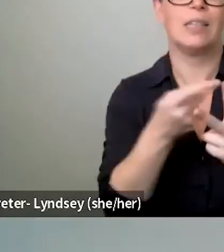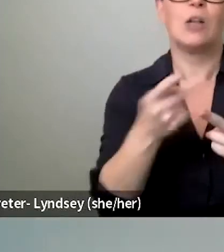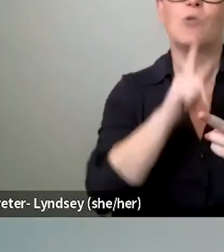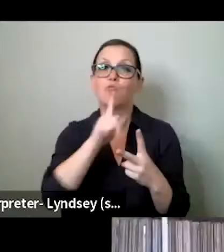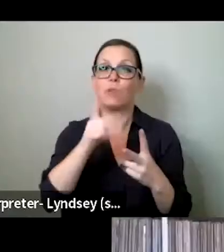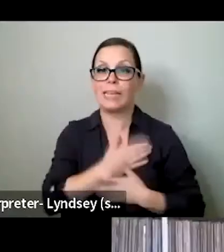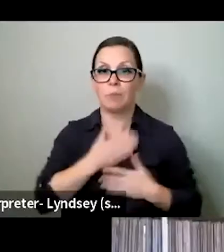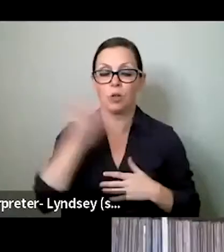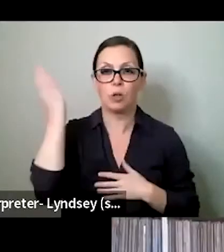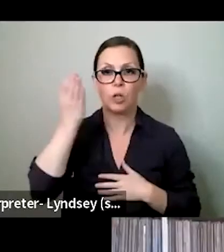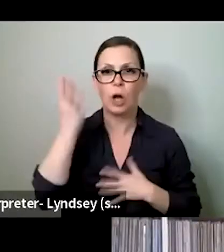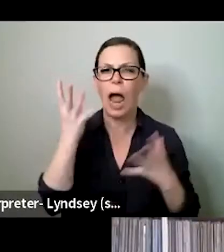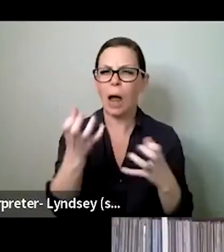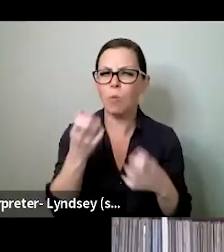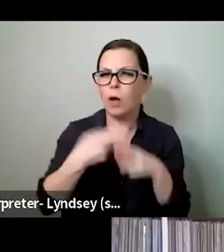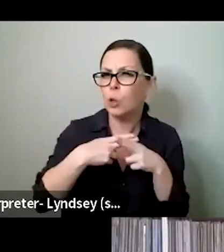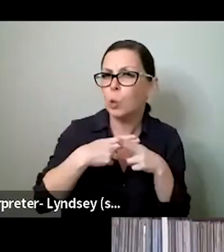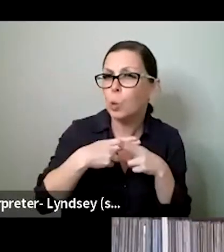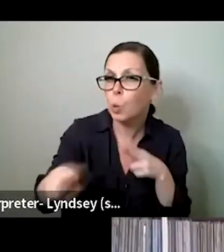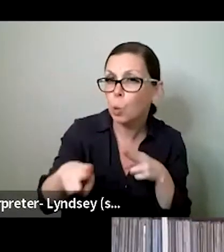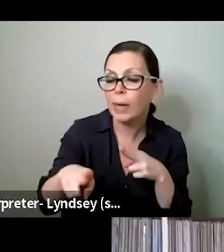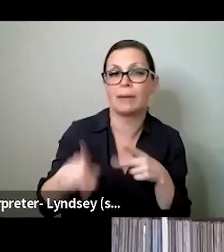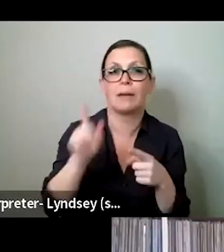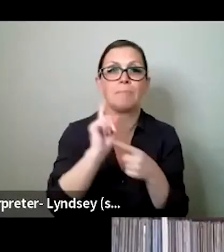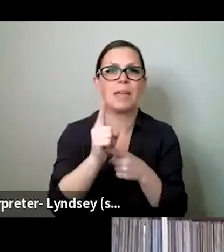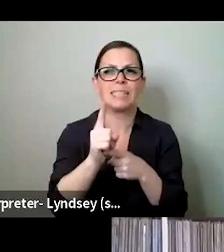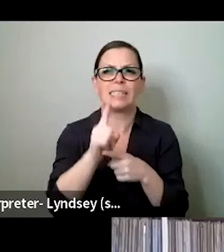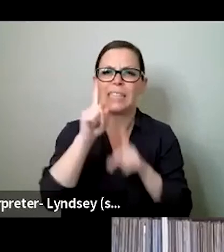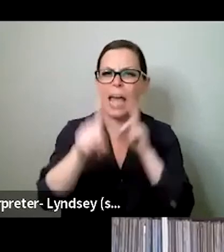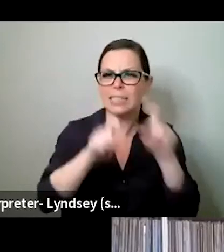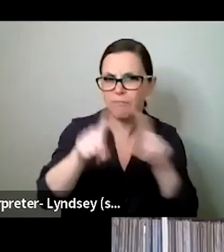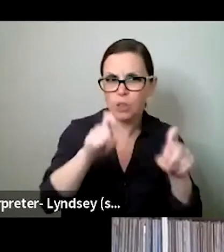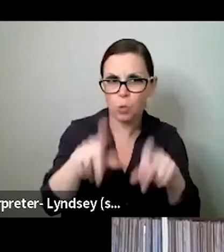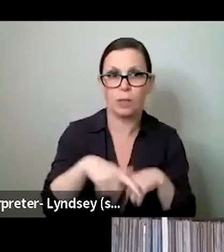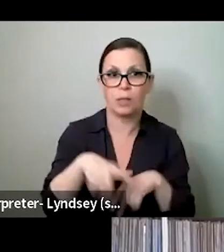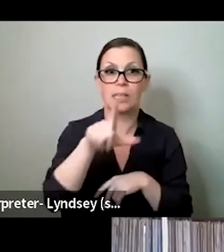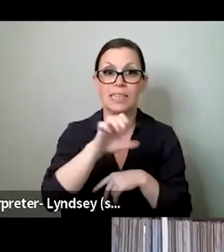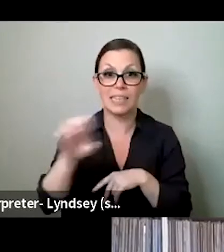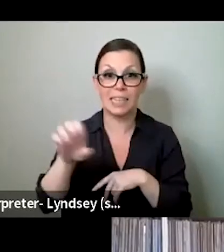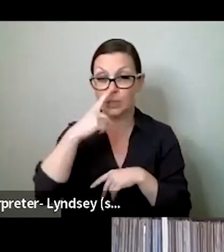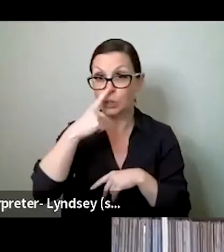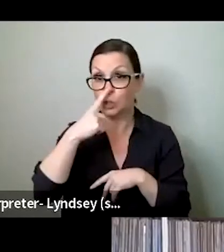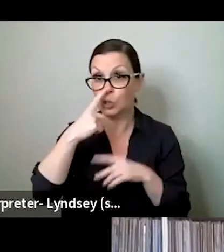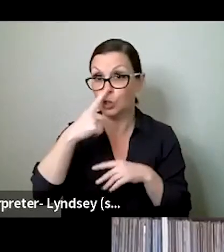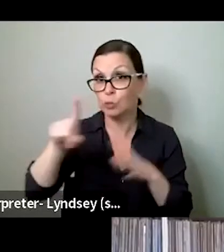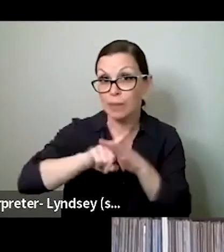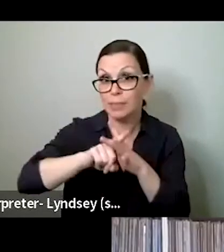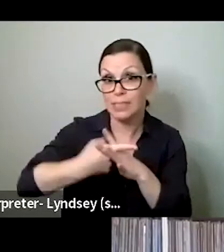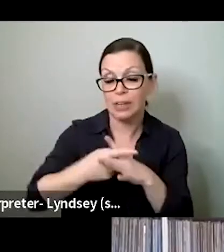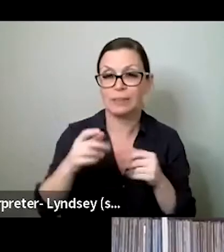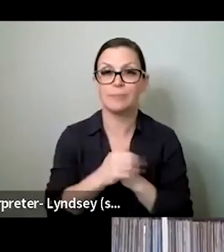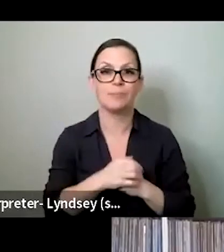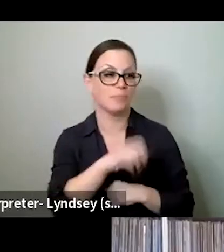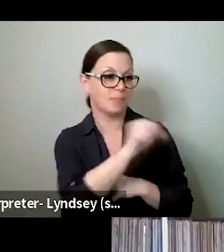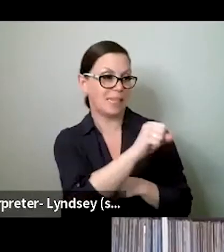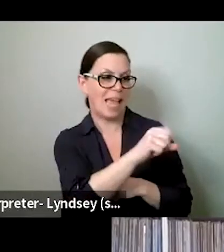Wanna take a couple quick minutes to ask a few questions. Lee, do you want to kick it off? Yes, I do.